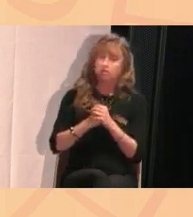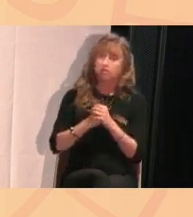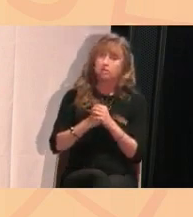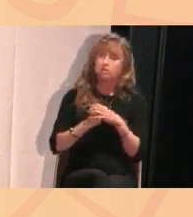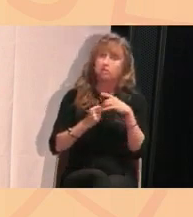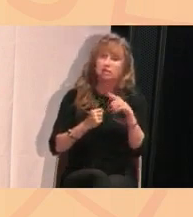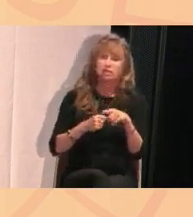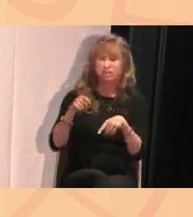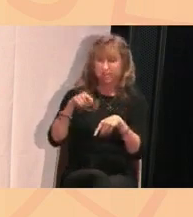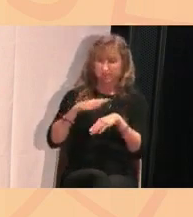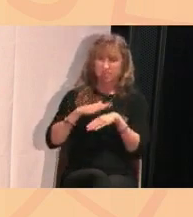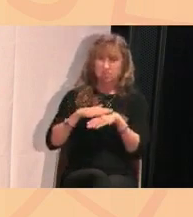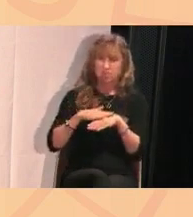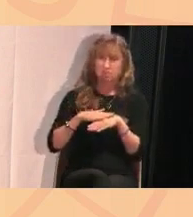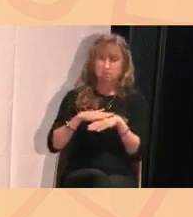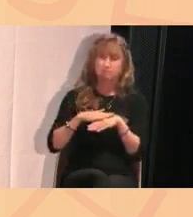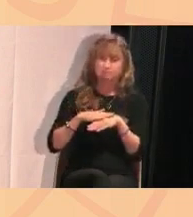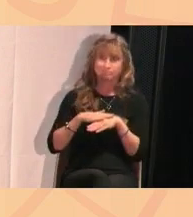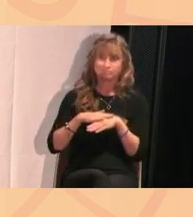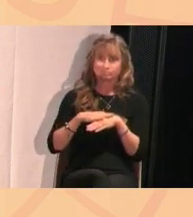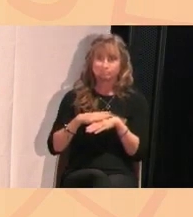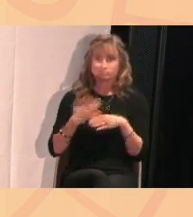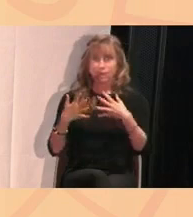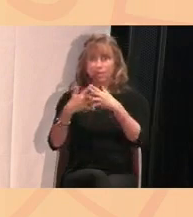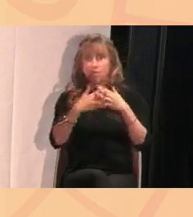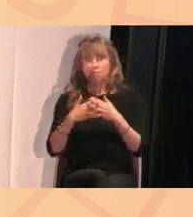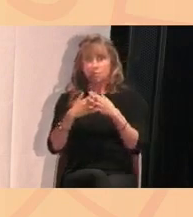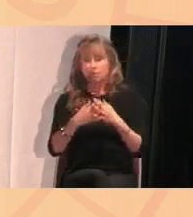like to take an exhibition to Havana in Cuba.